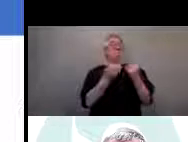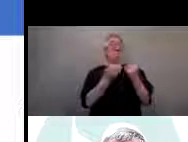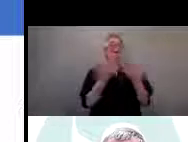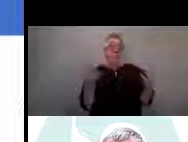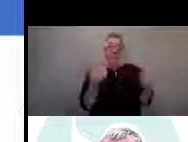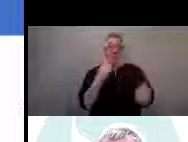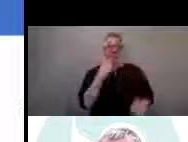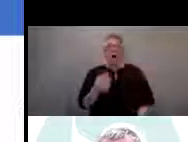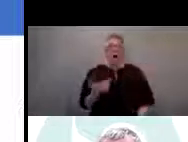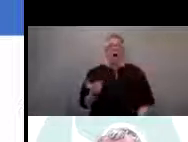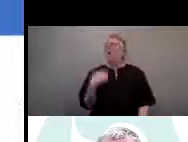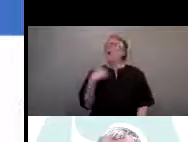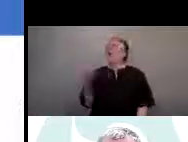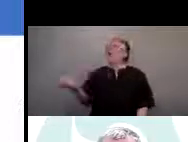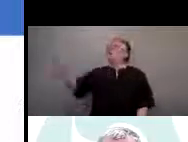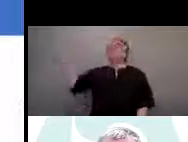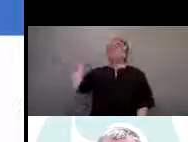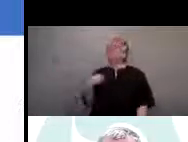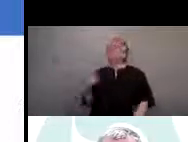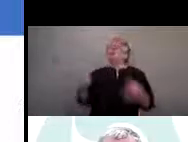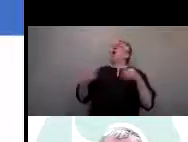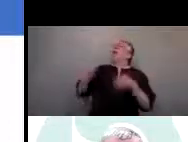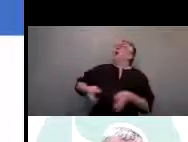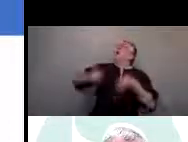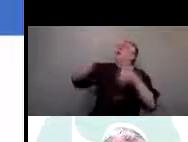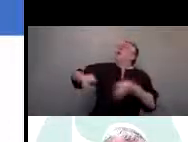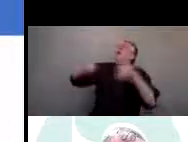is, why did it take me so long to have my cochlear